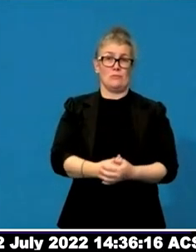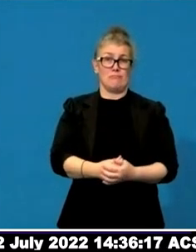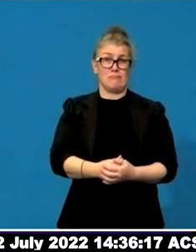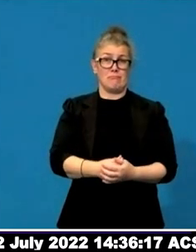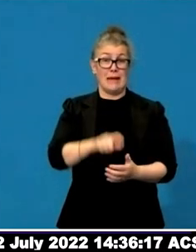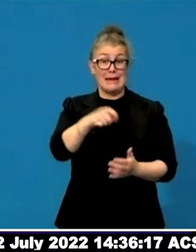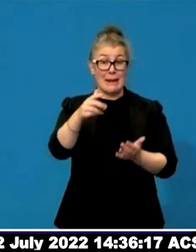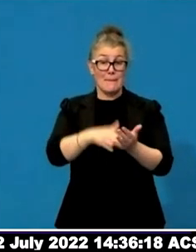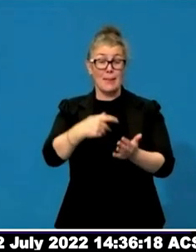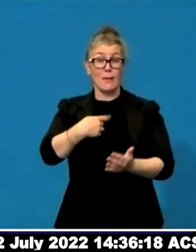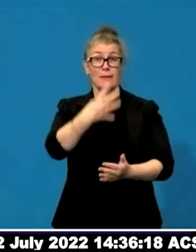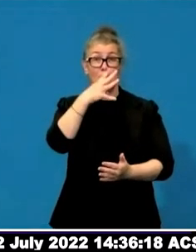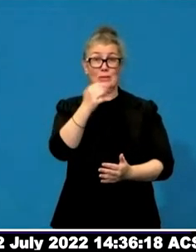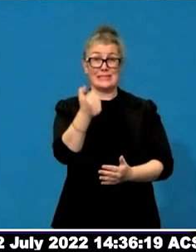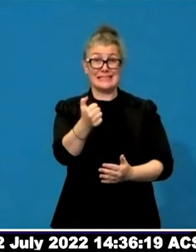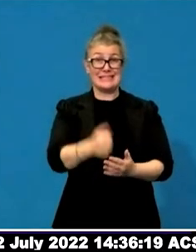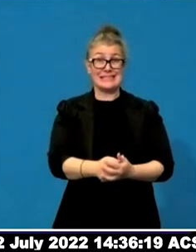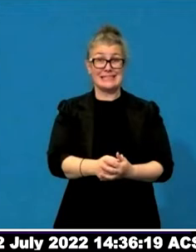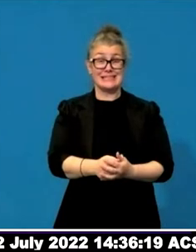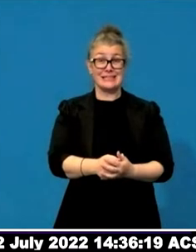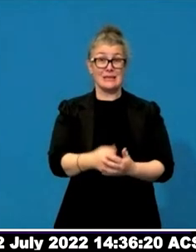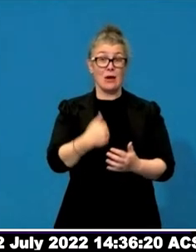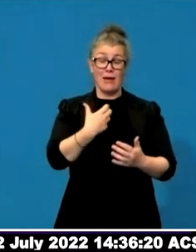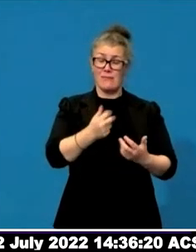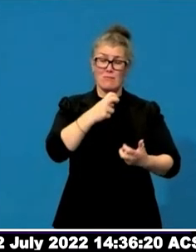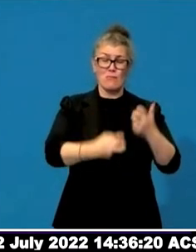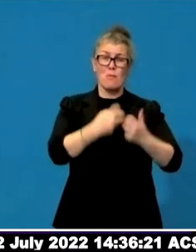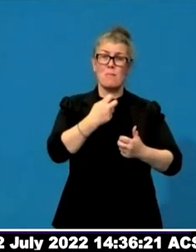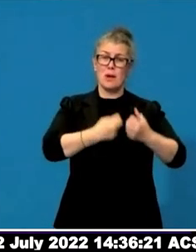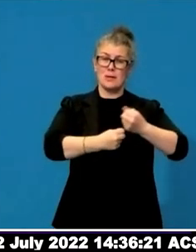I've had issues with my spine since I was - I remember the first time